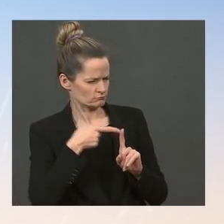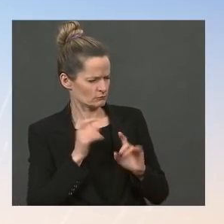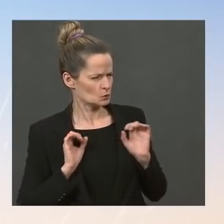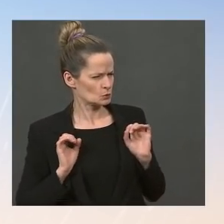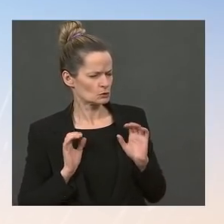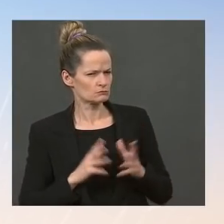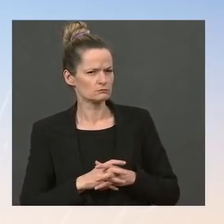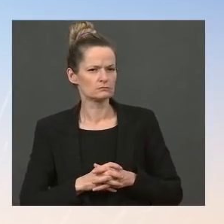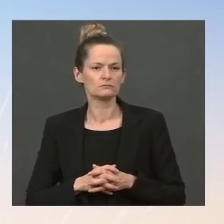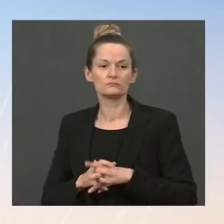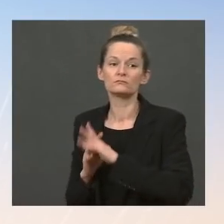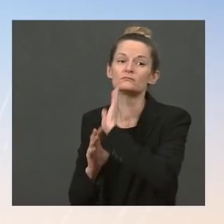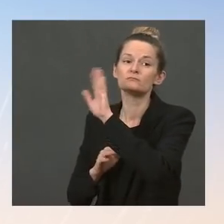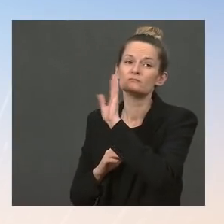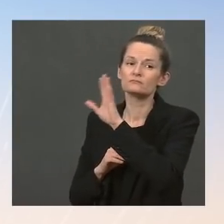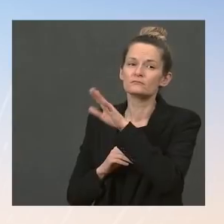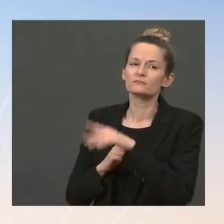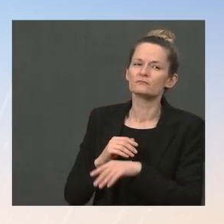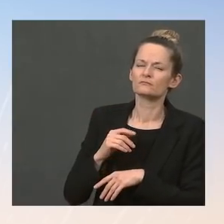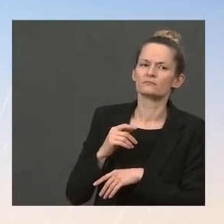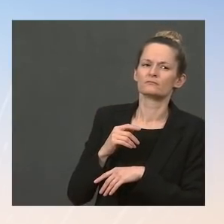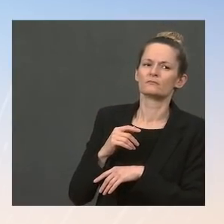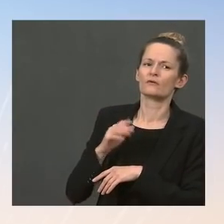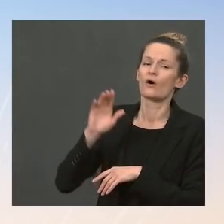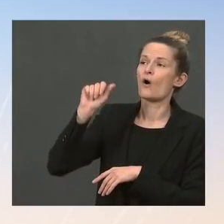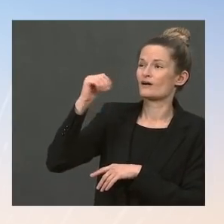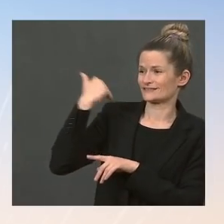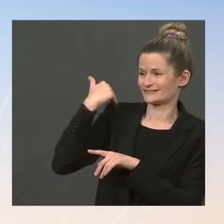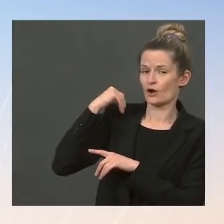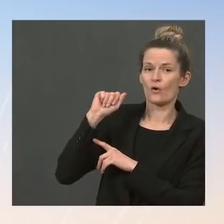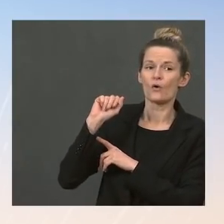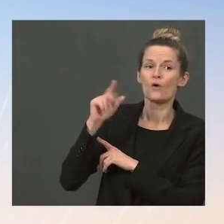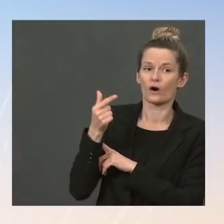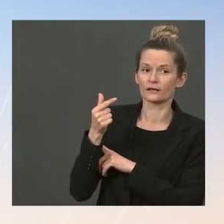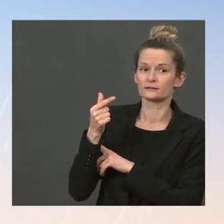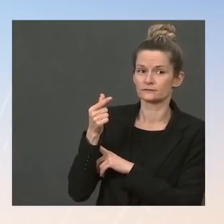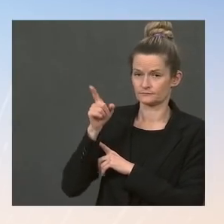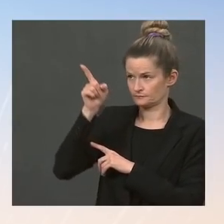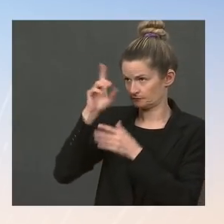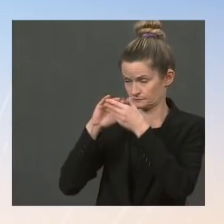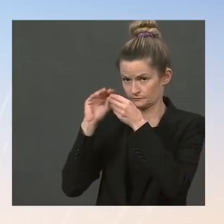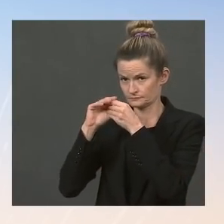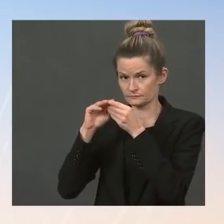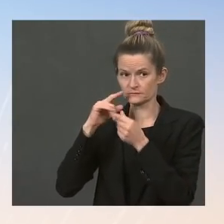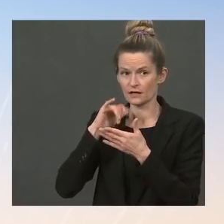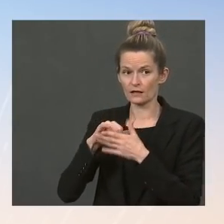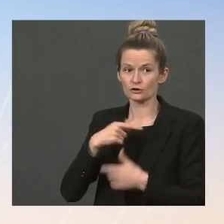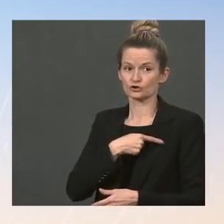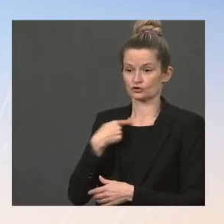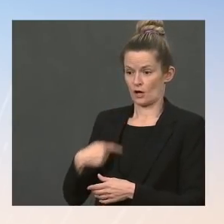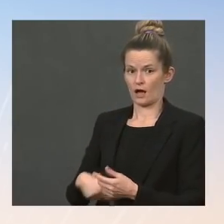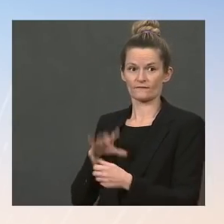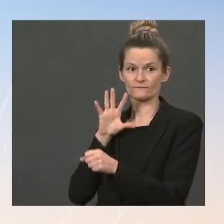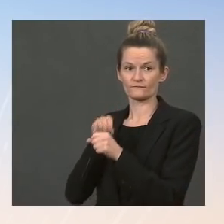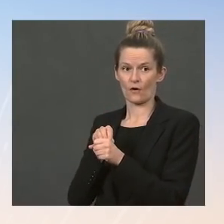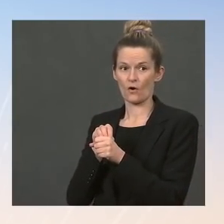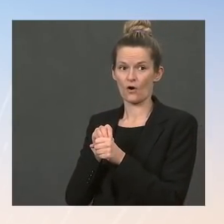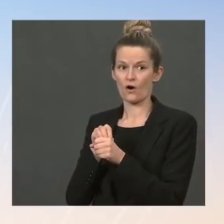that it wants to join the Trans-Pacific trade deal. Does the administration have a response to that? And secondly, does President Biden's --